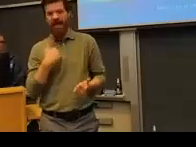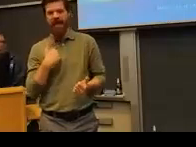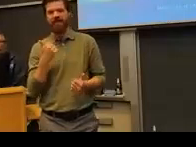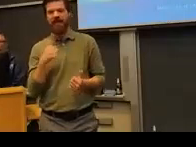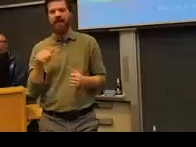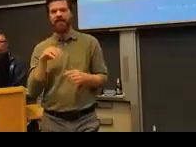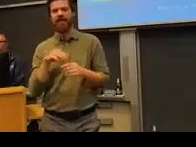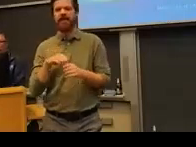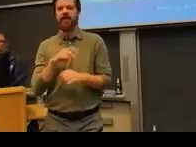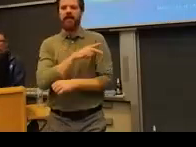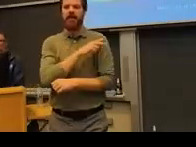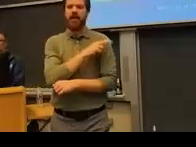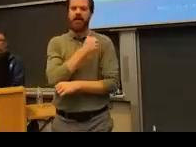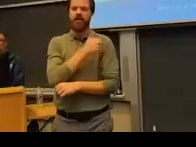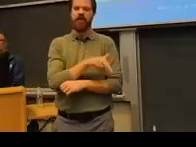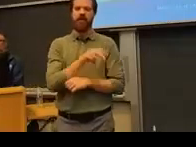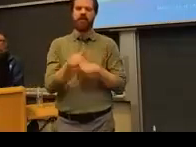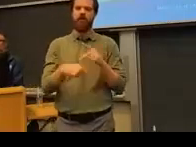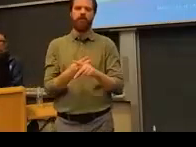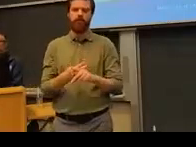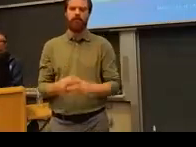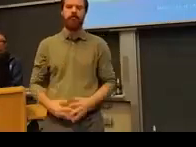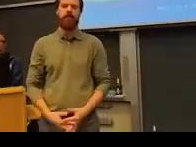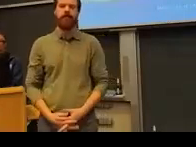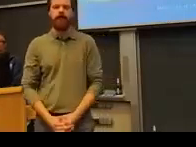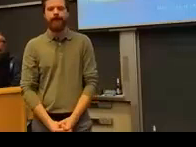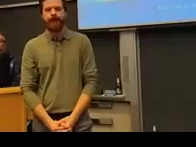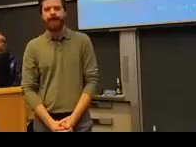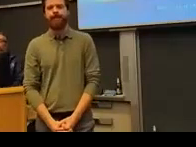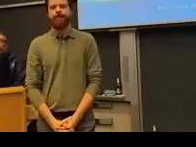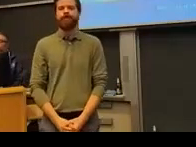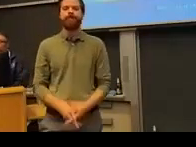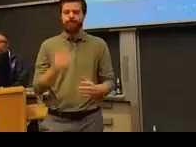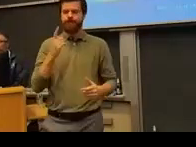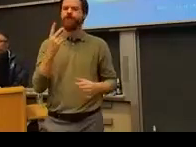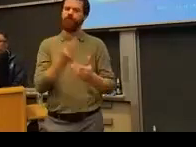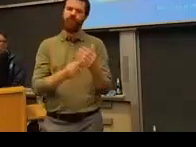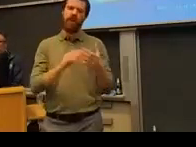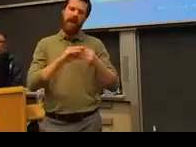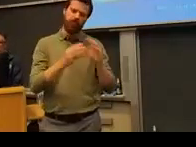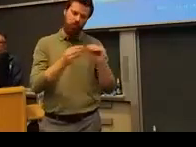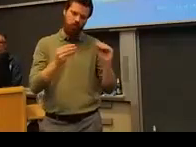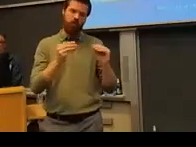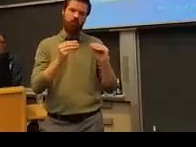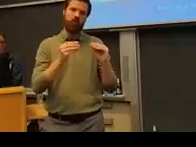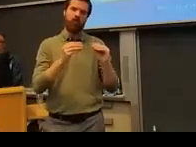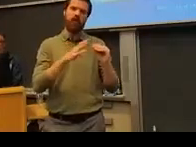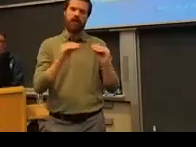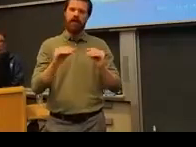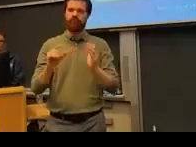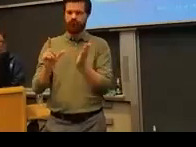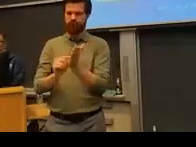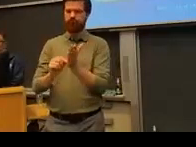formulary uh we we know from both anecdotal experience and what's in the literature and